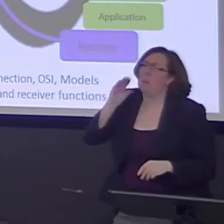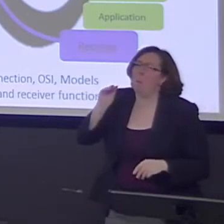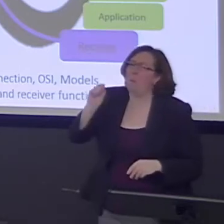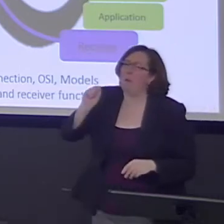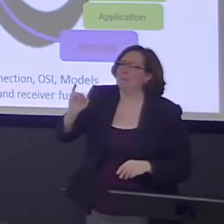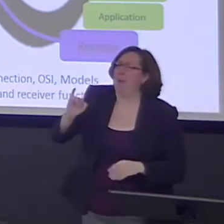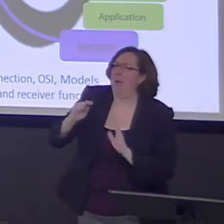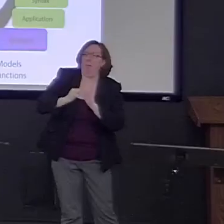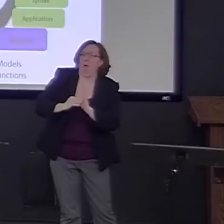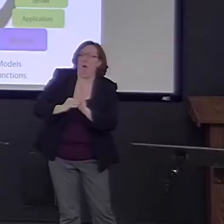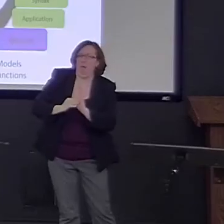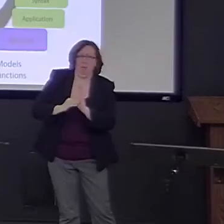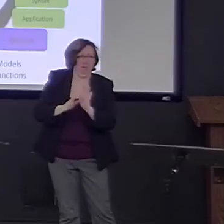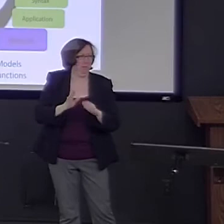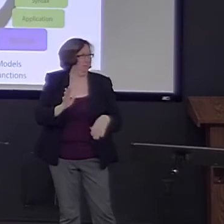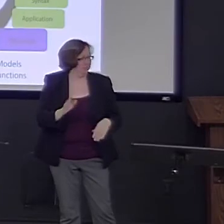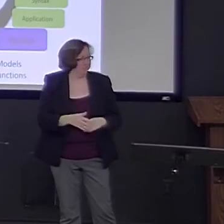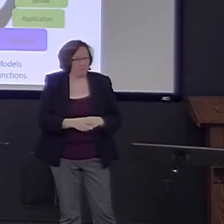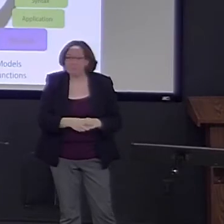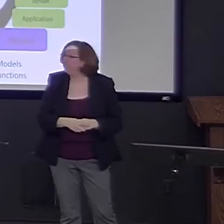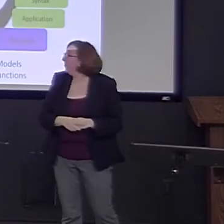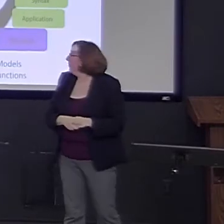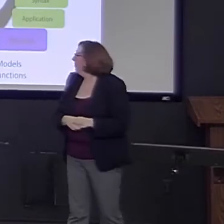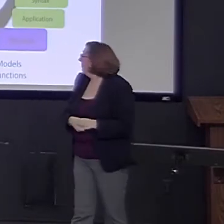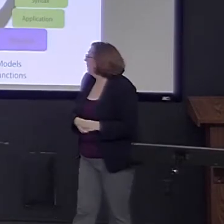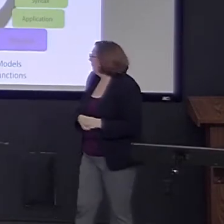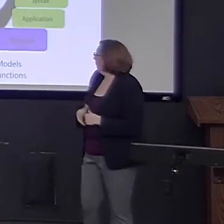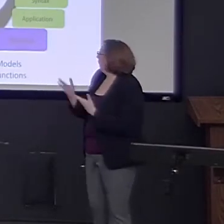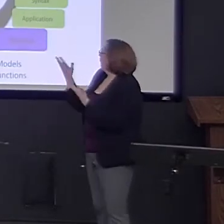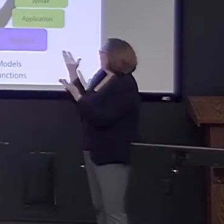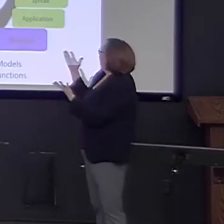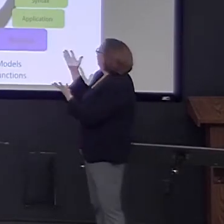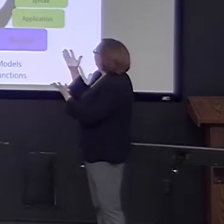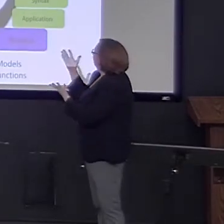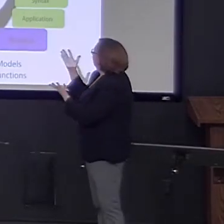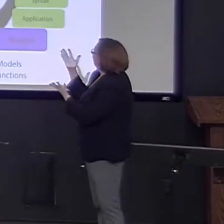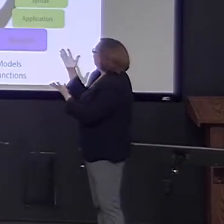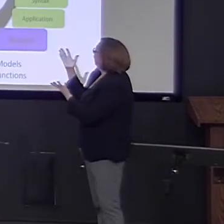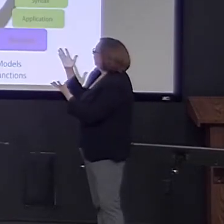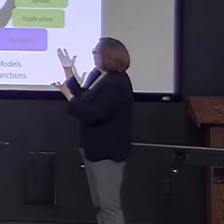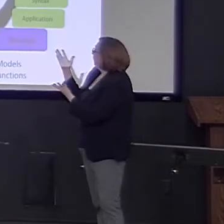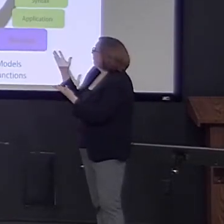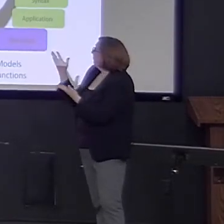there's this and this and this and this and this, and by George, these connecting devices work.